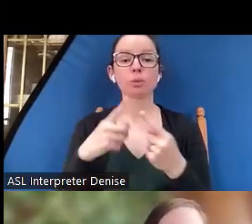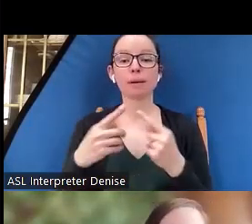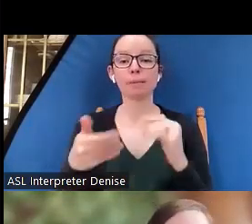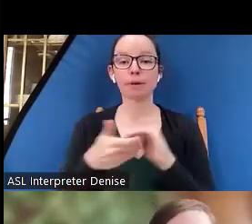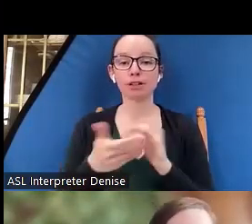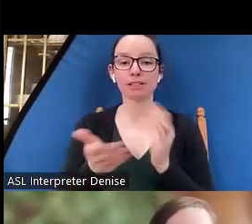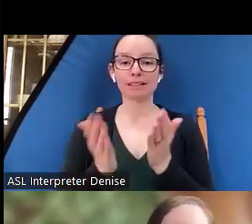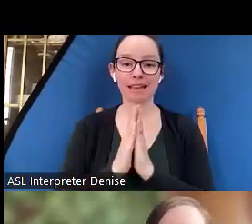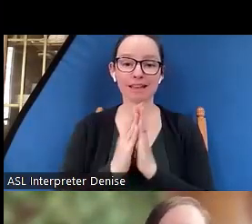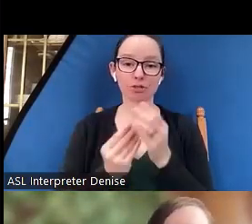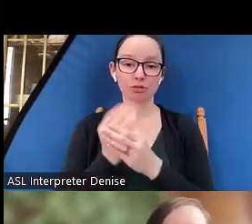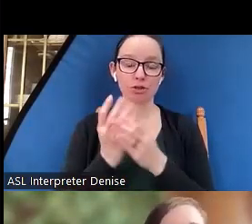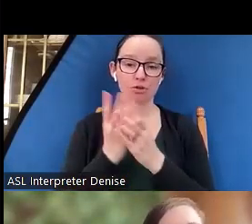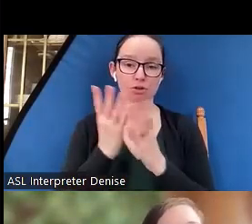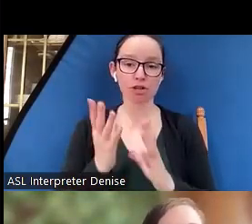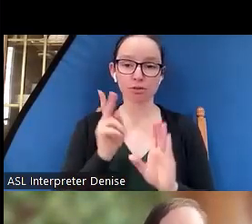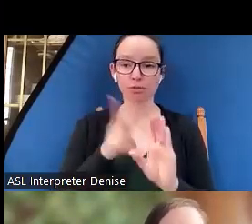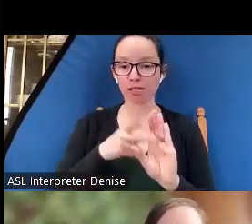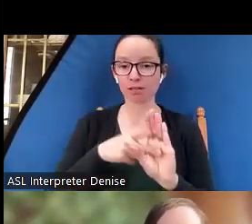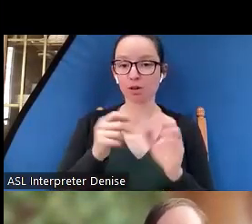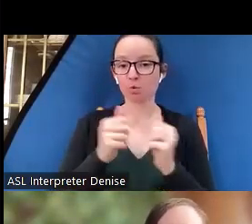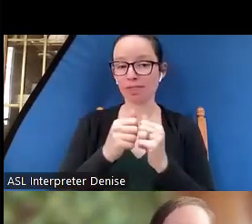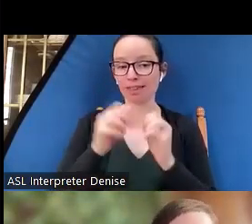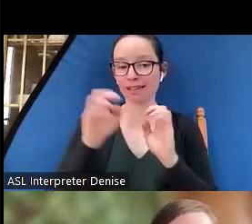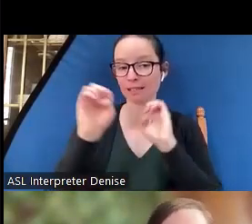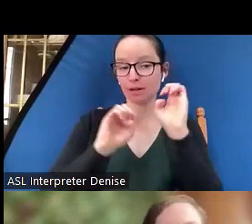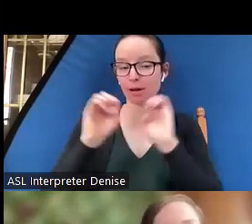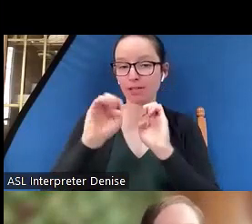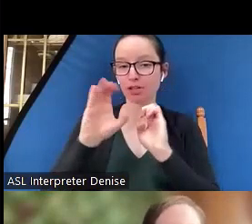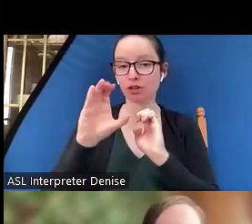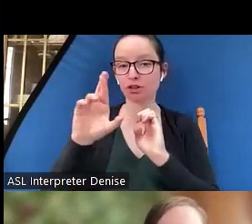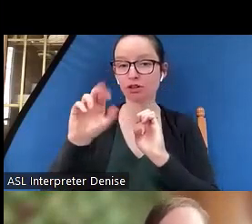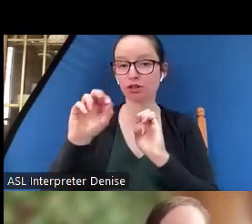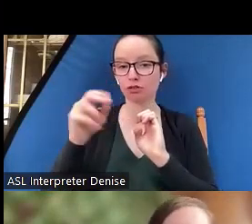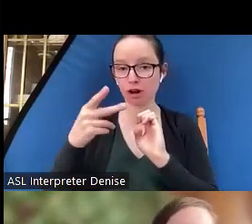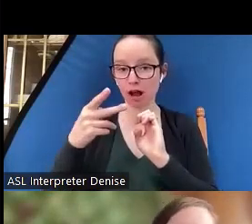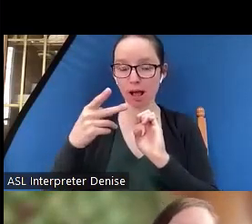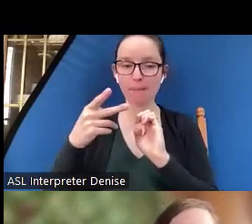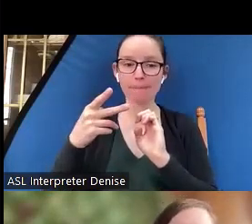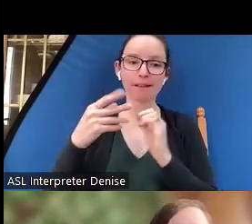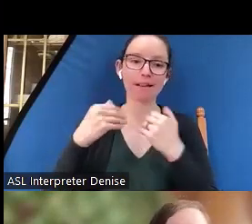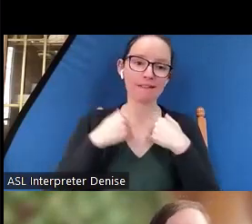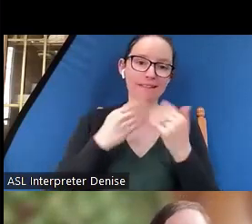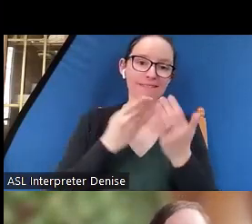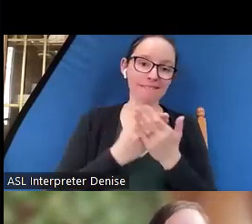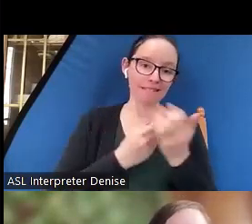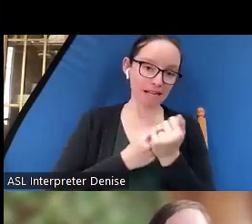experimental crop for having funding for crop failure was one way to build trust in that collaboration.